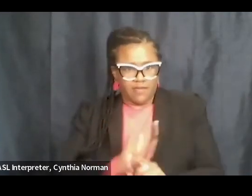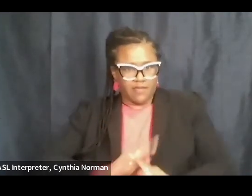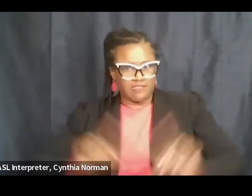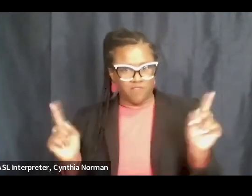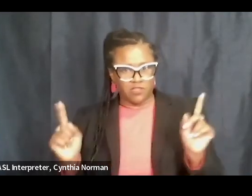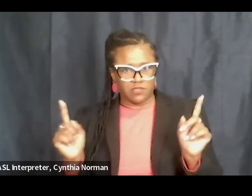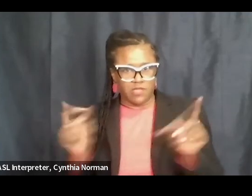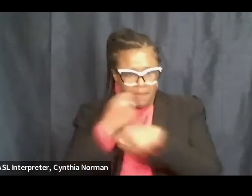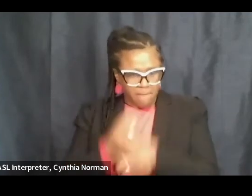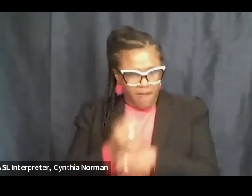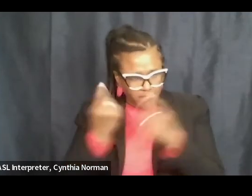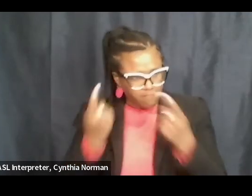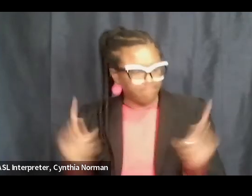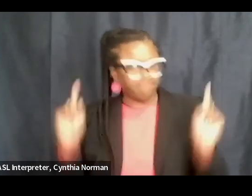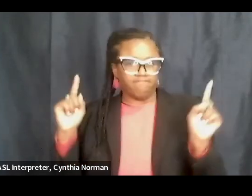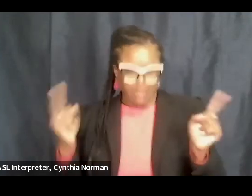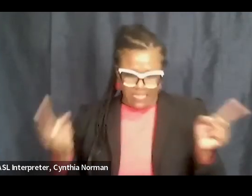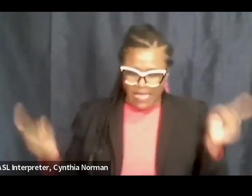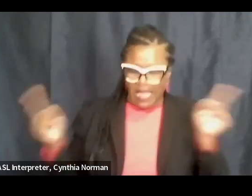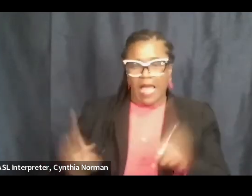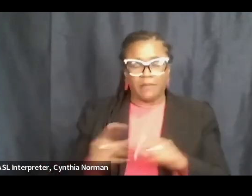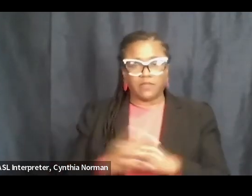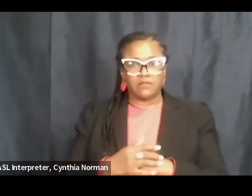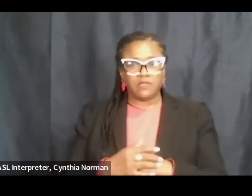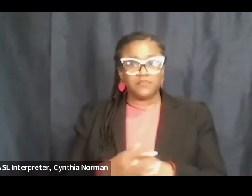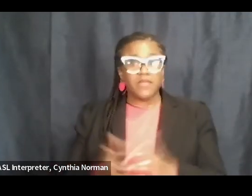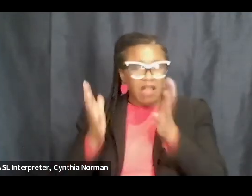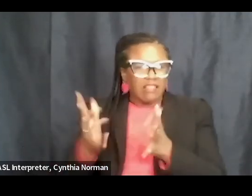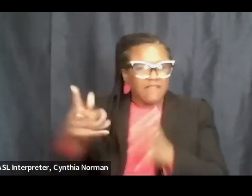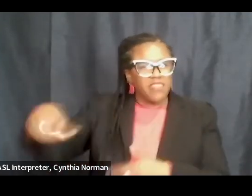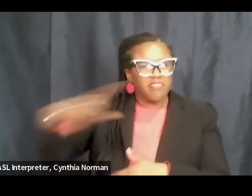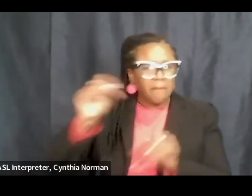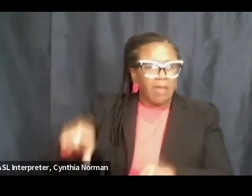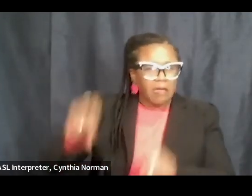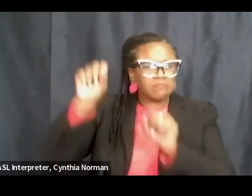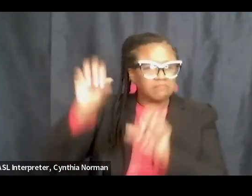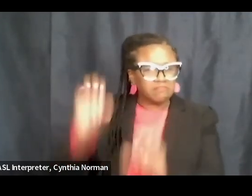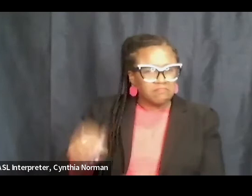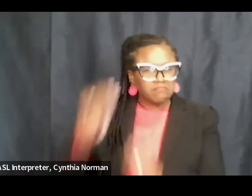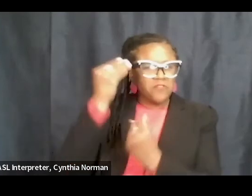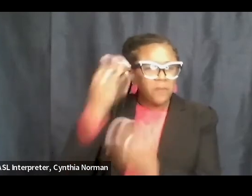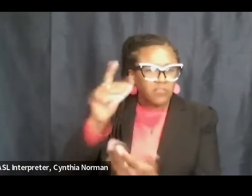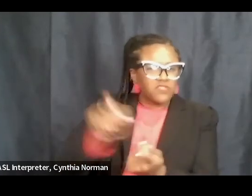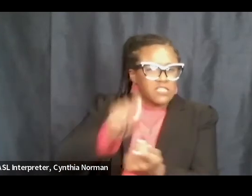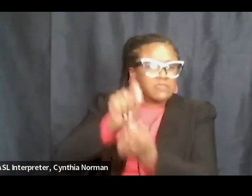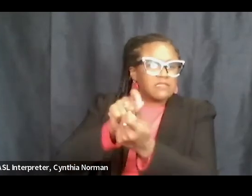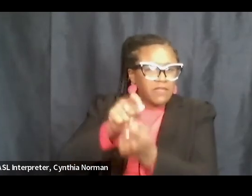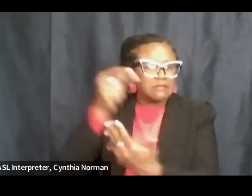I'll leave it to today's presenters to fill you in on the specific details of these bills in more detail.